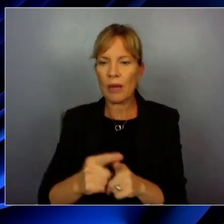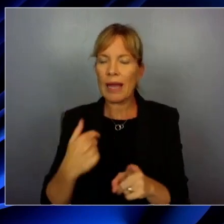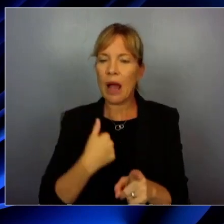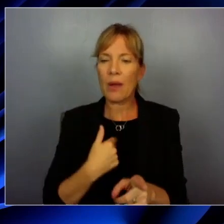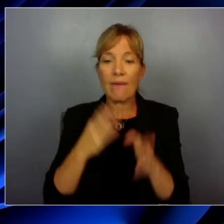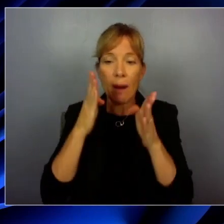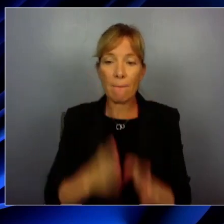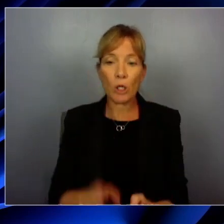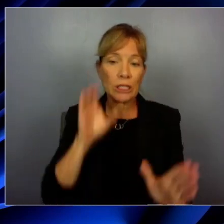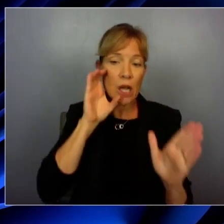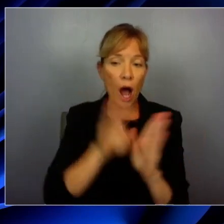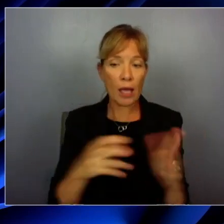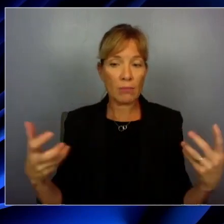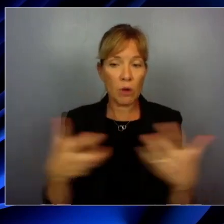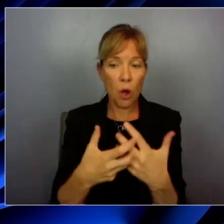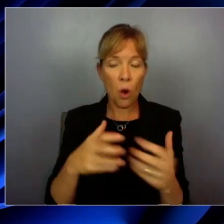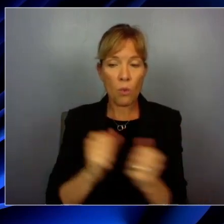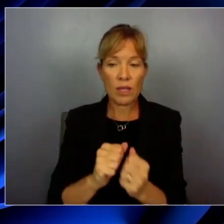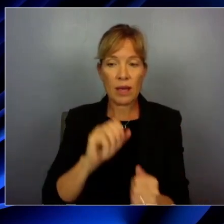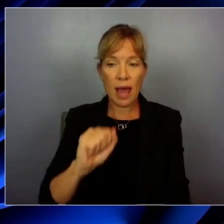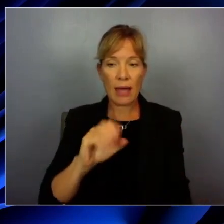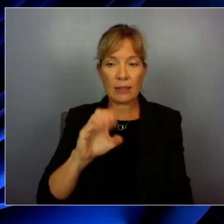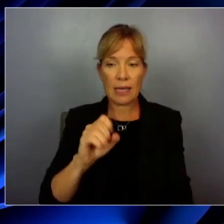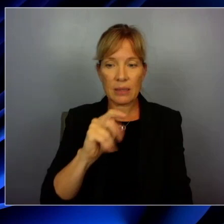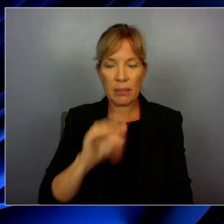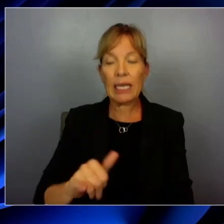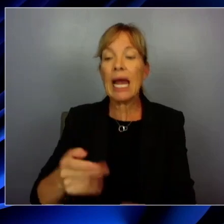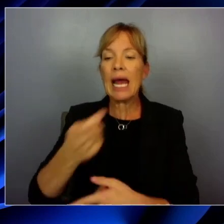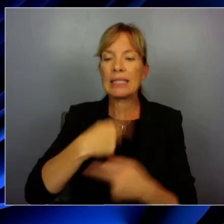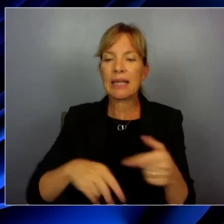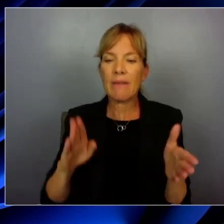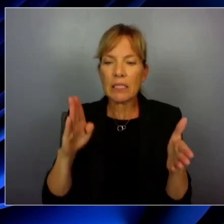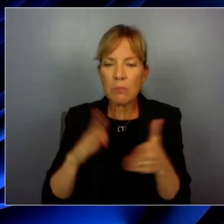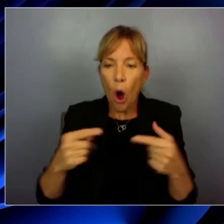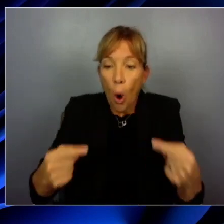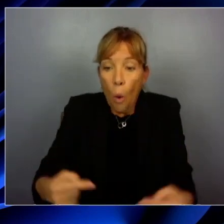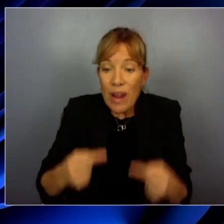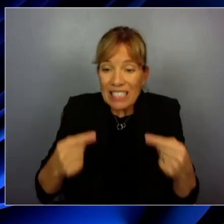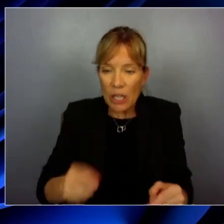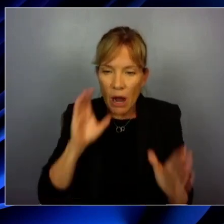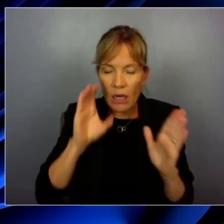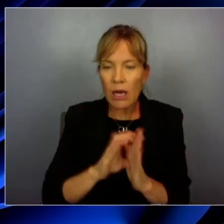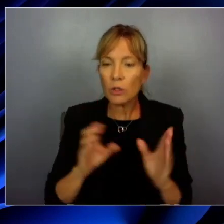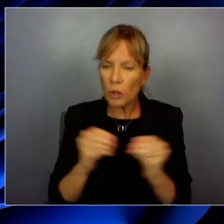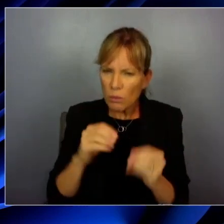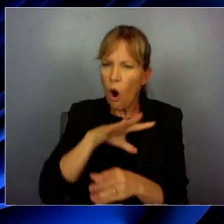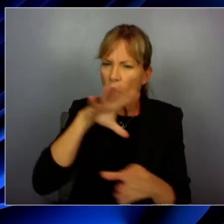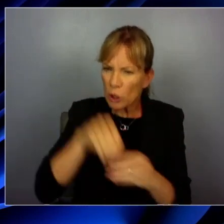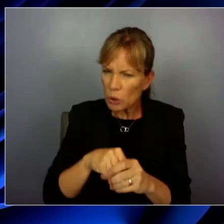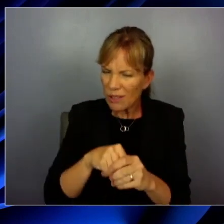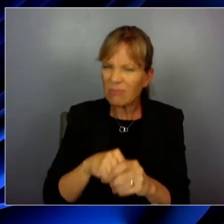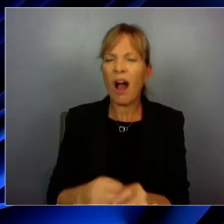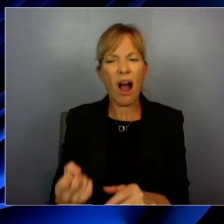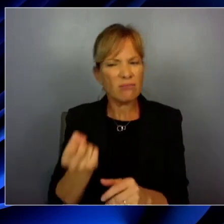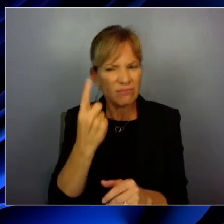of the small little wheelchair icon that used to be there, so it's much more inclusive. Again, going back to that idea of the most